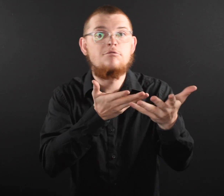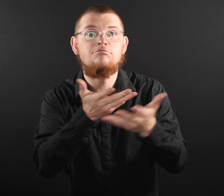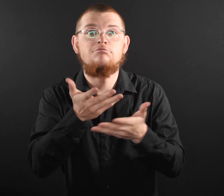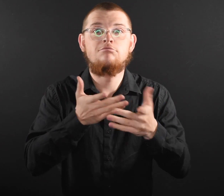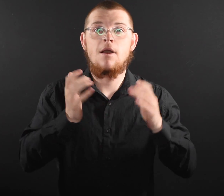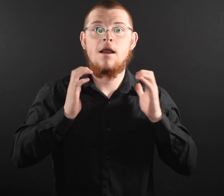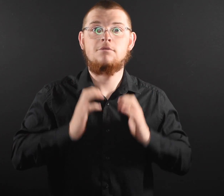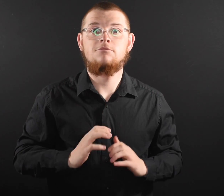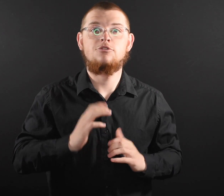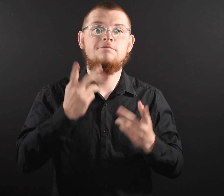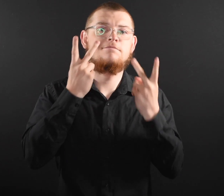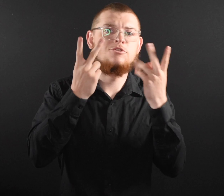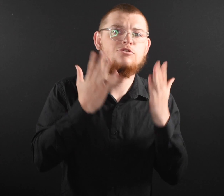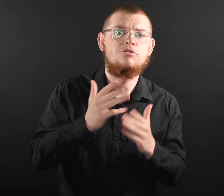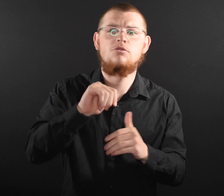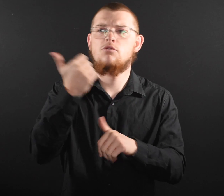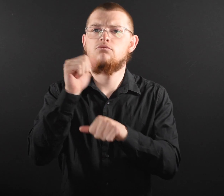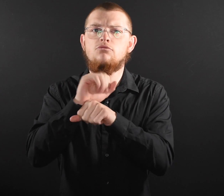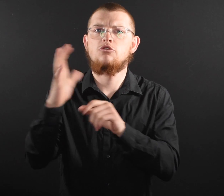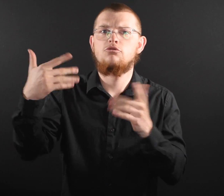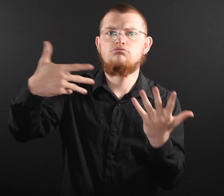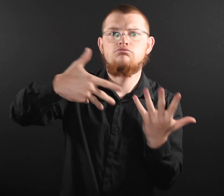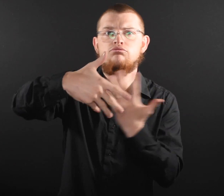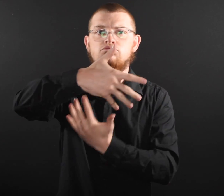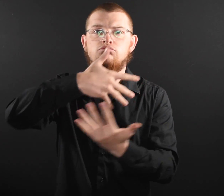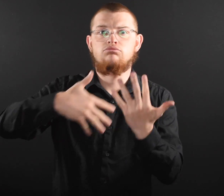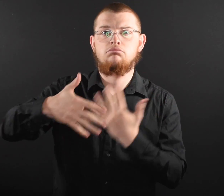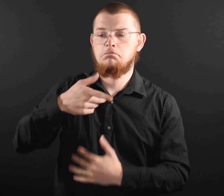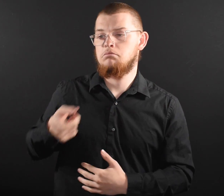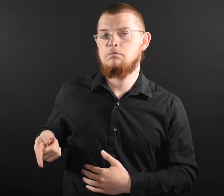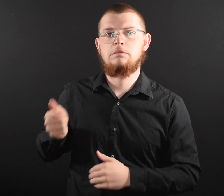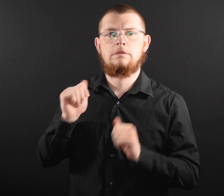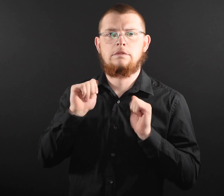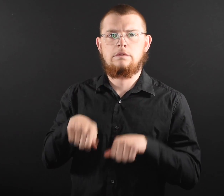For example, if the worker will interact with customers, visitors, or other workers,